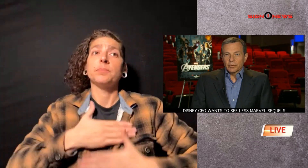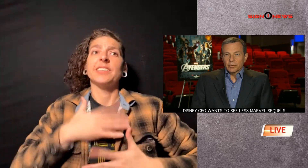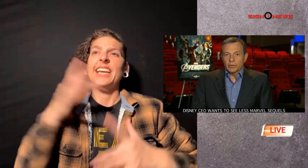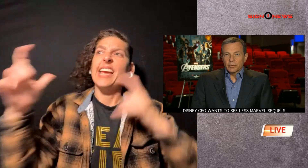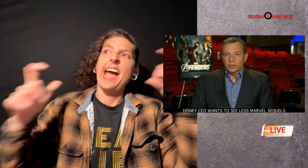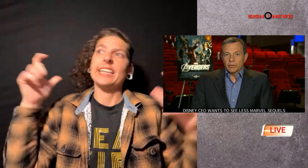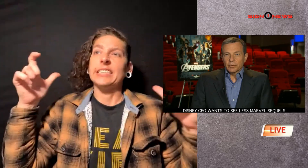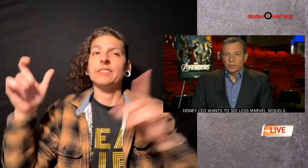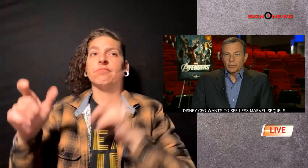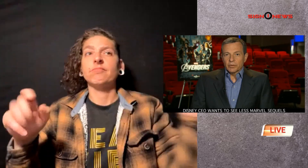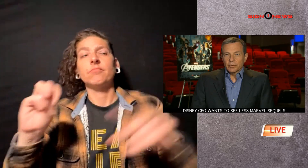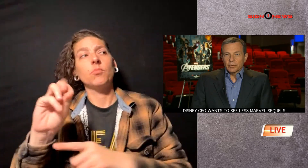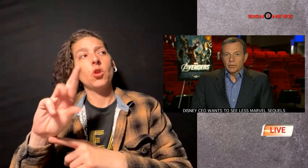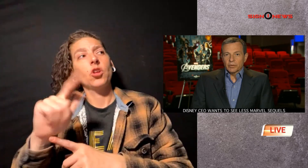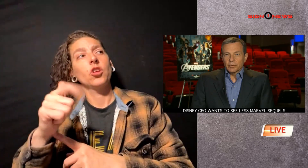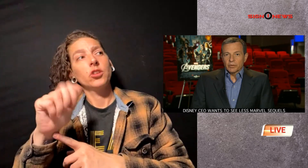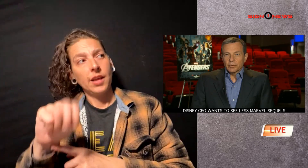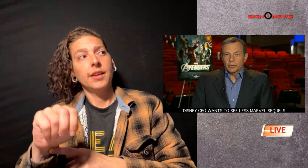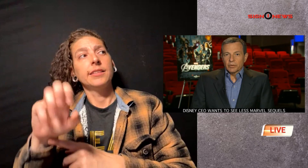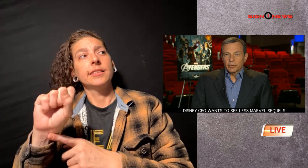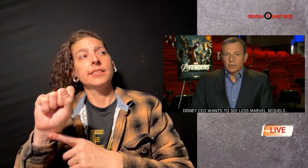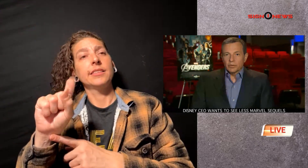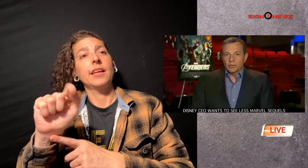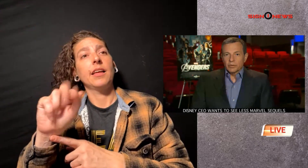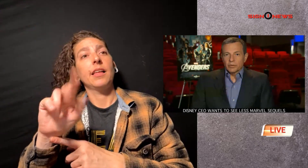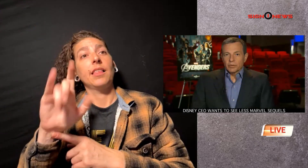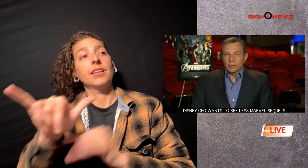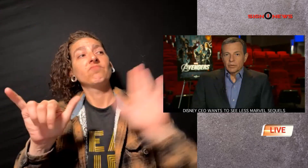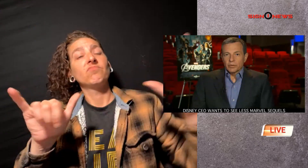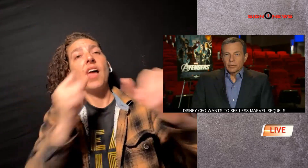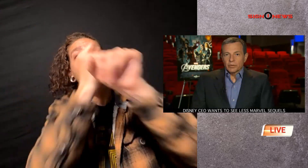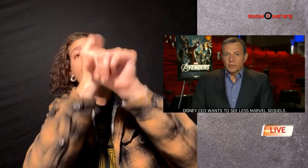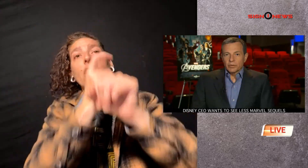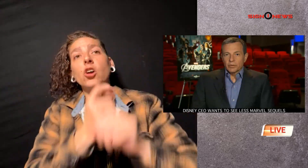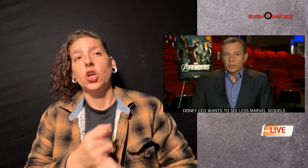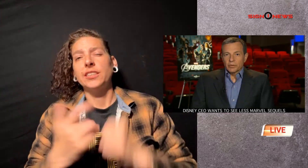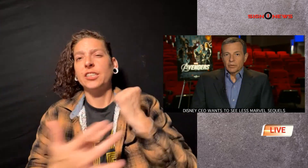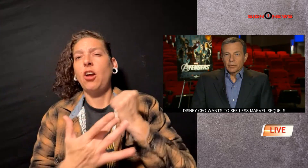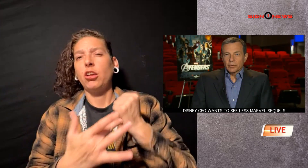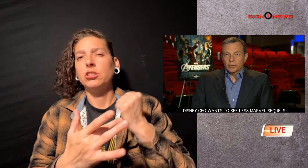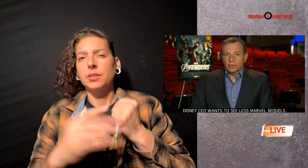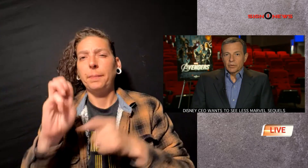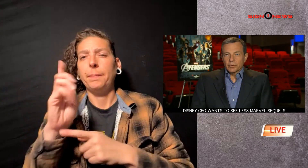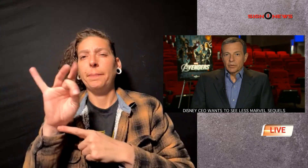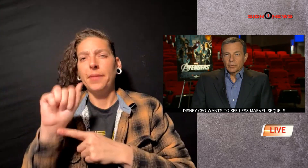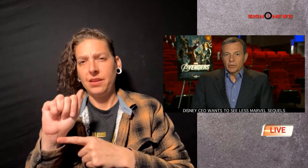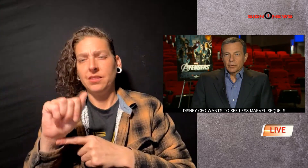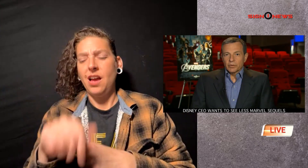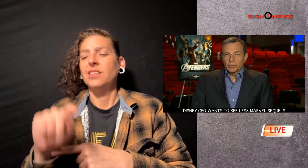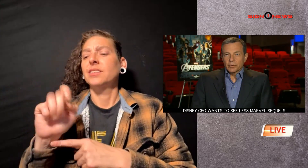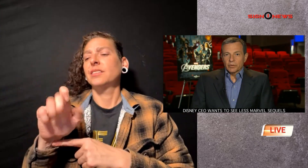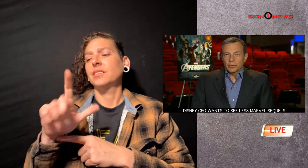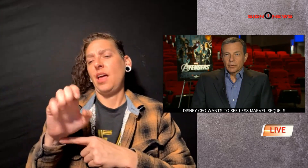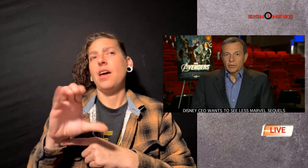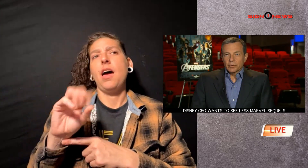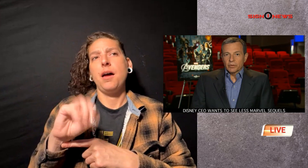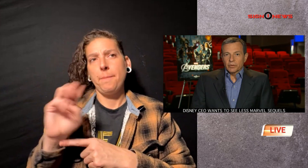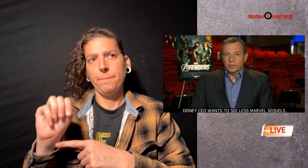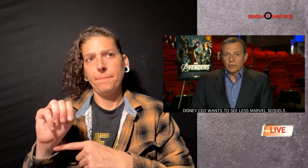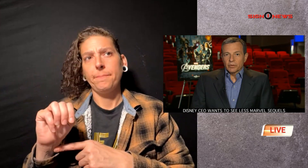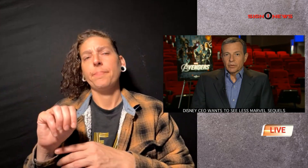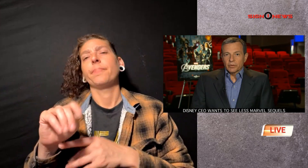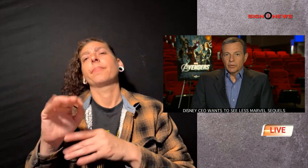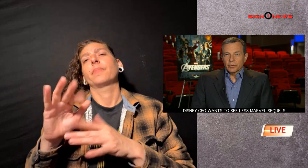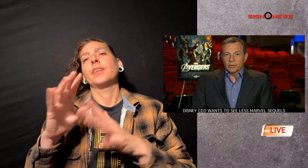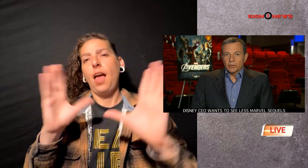of the entertainment giant at Morgan Stanley's annual technology media and telecom conference